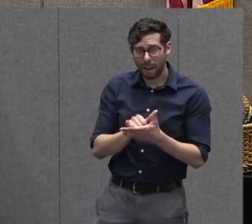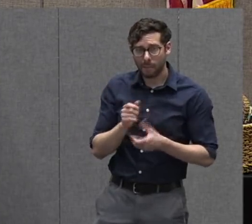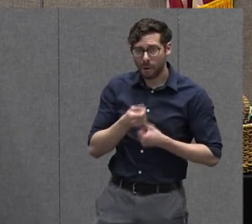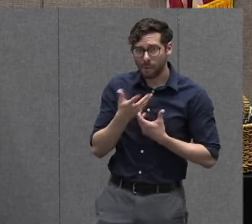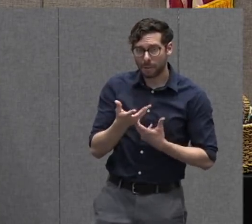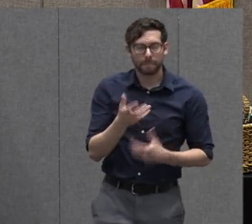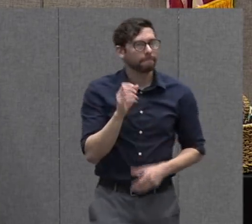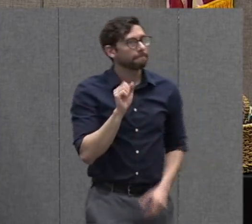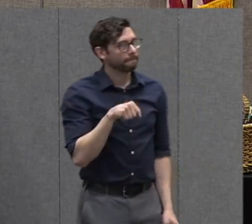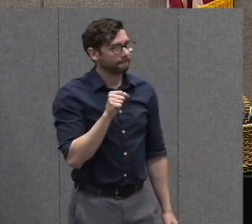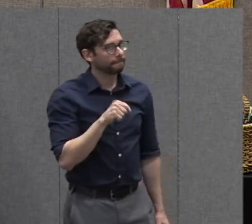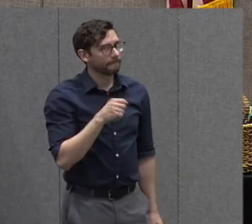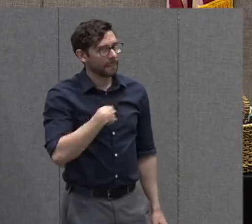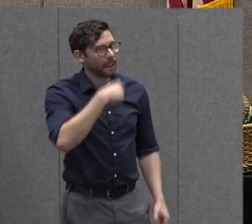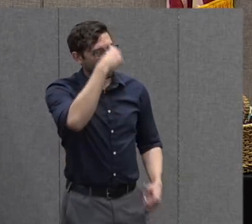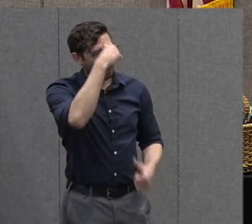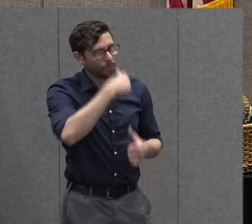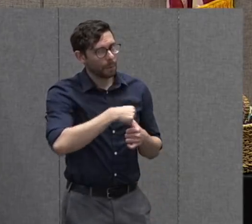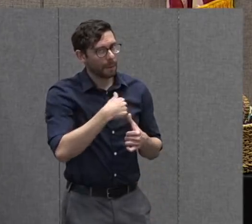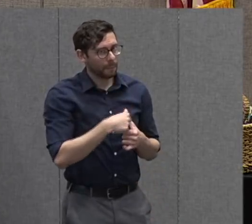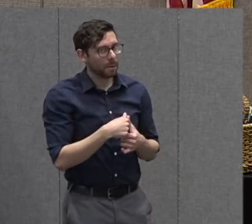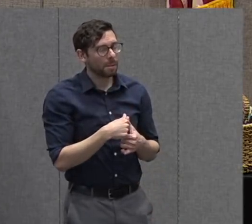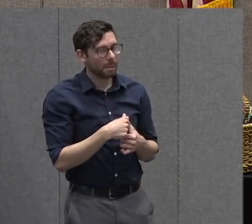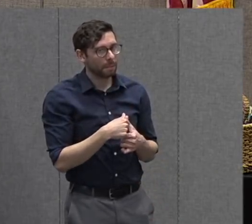And so much depended, on the blue car,